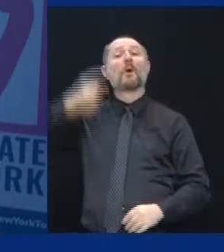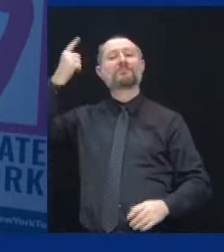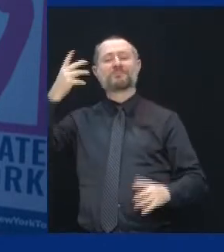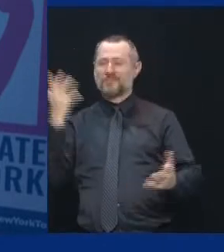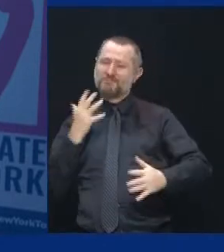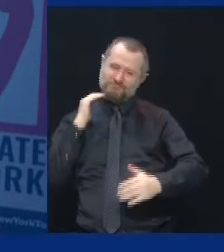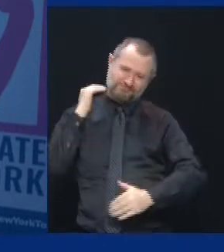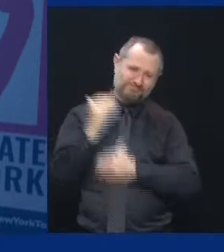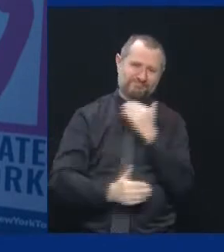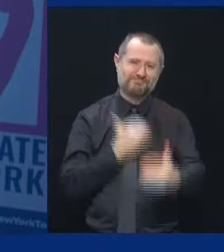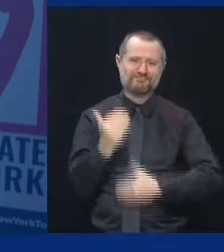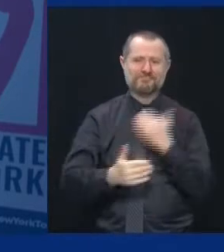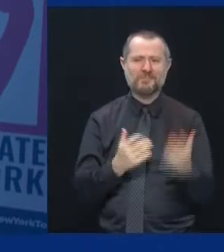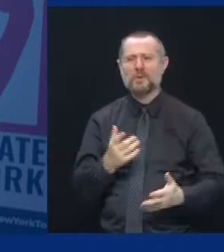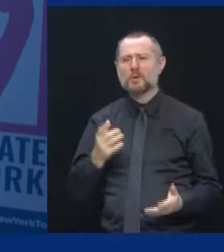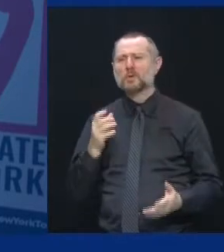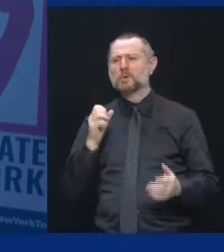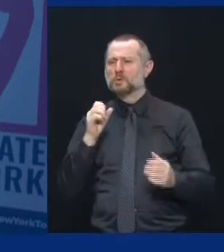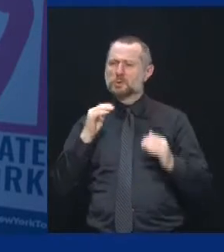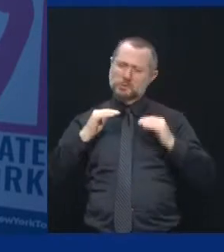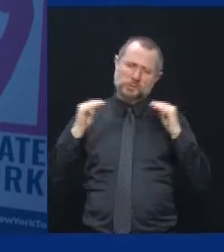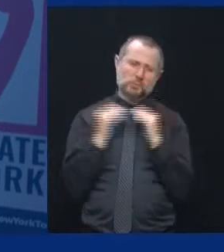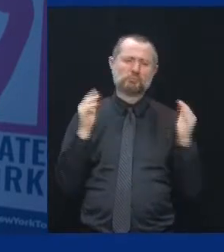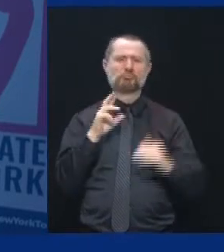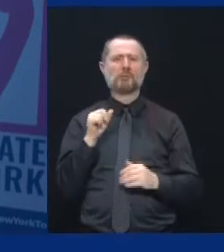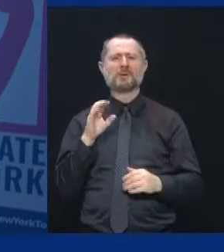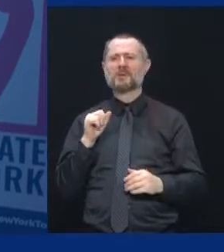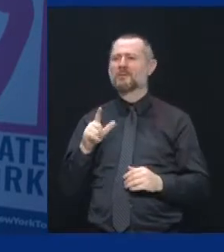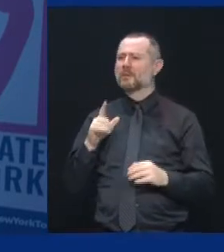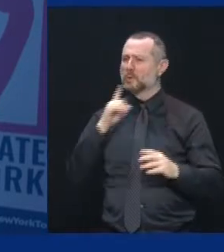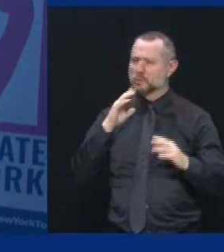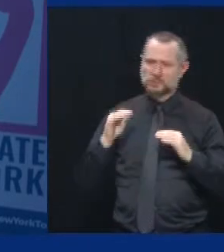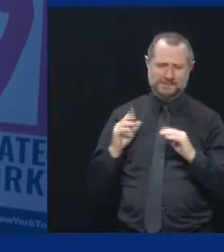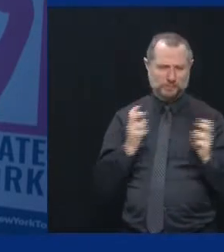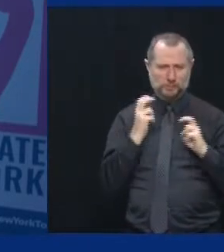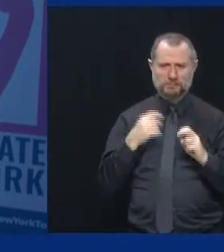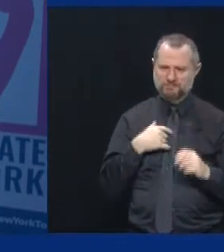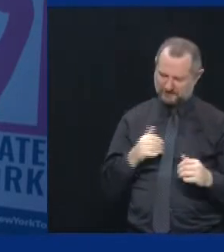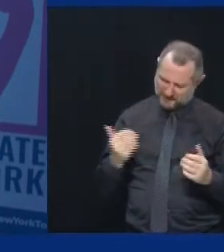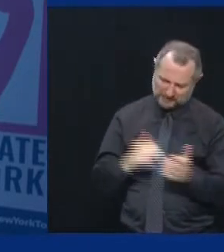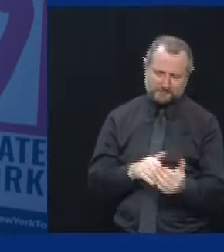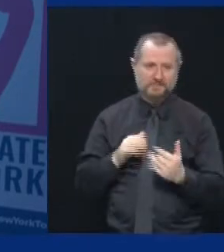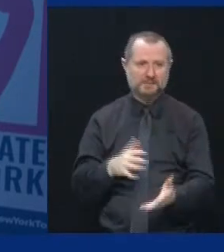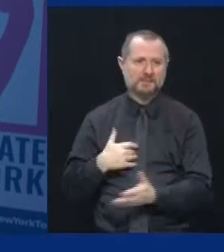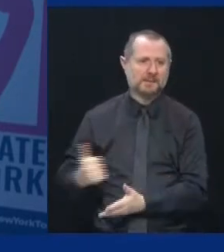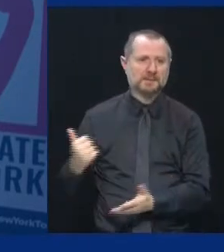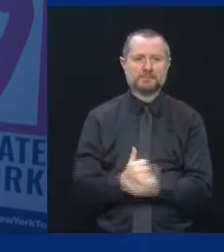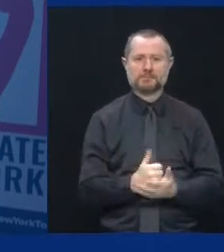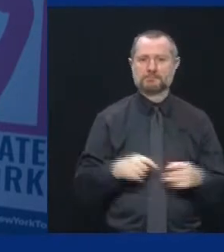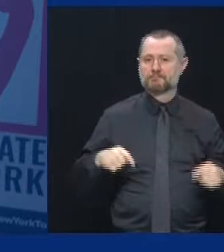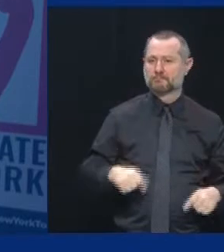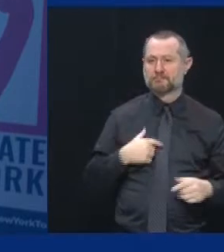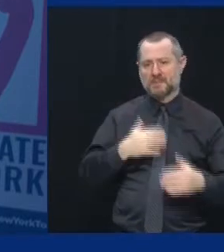APPROACH HAS WORKED BEFORE. WE MADE GREAT PROGRESS NO OTHER STATE HAS MADE IN MANY SOCIAL EQUITY ISSUES AND WE'RE GOING TO